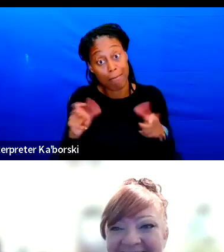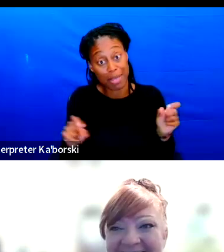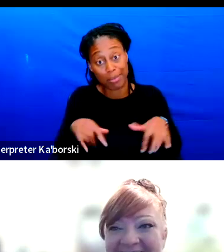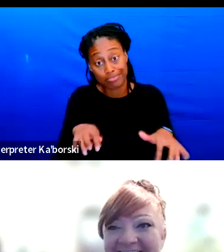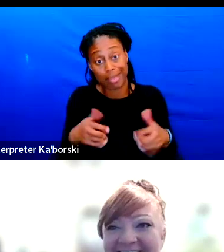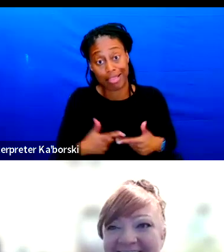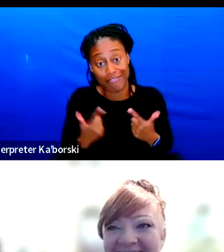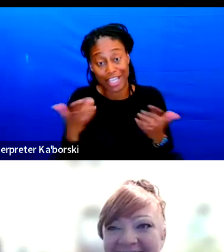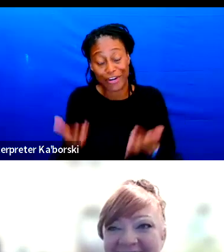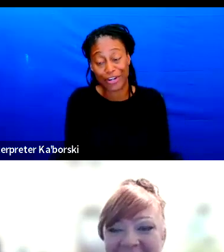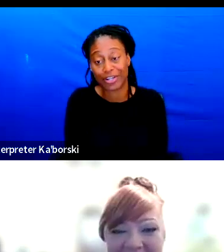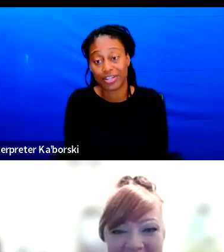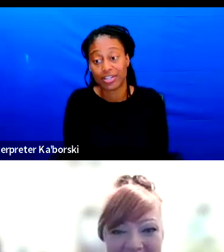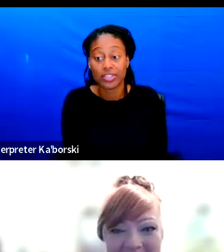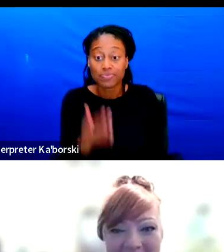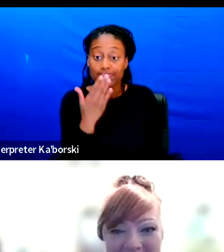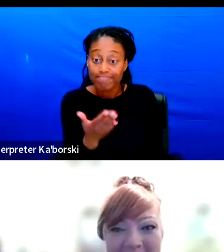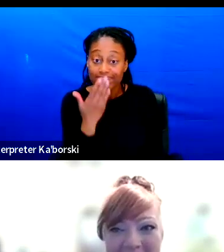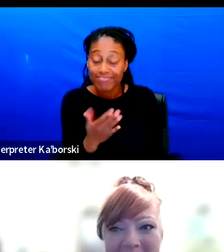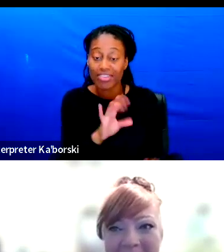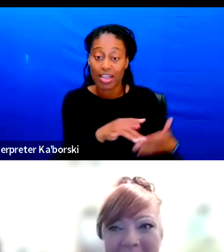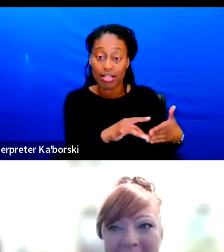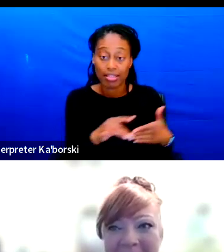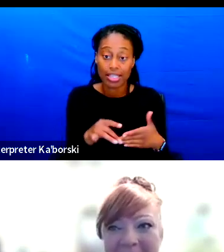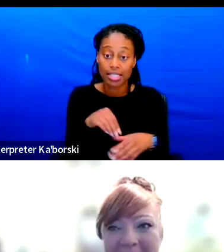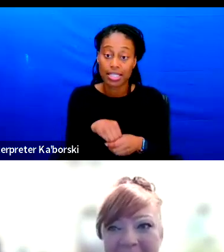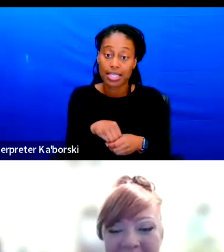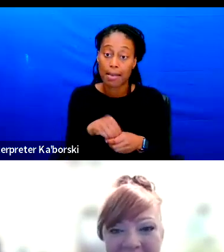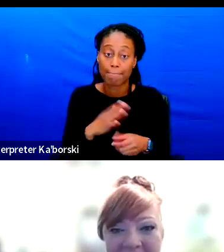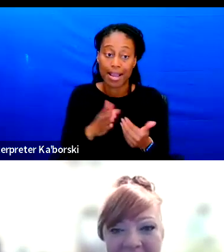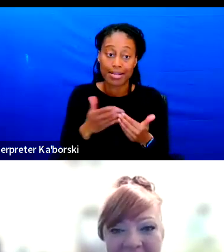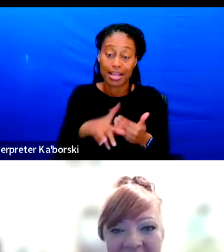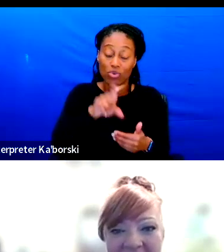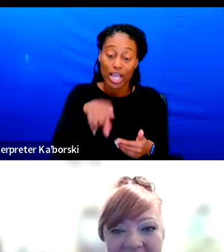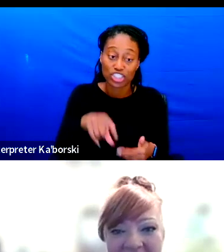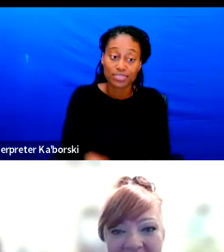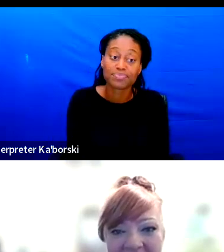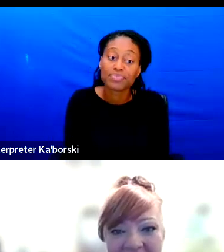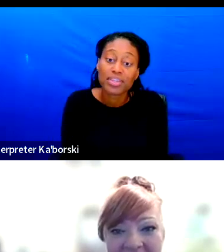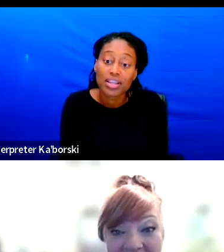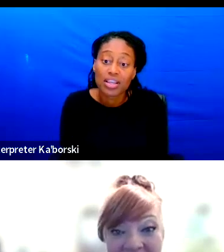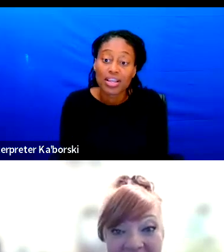Kyle Kleist: Thank you. You know that kind of leads me into my next question, just when you said your title.